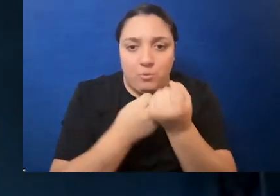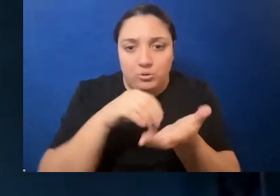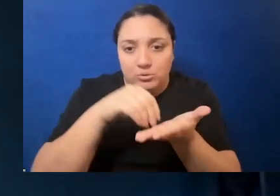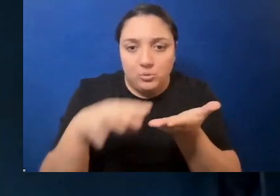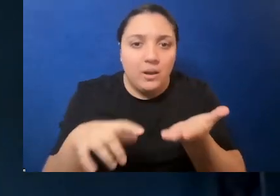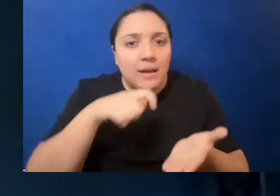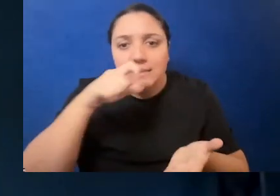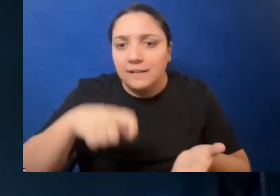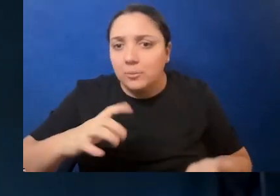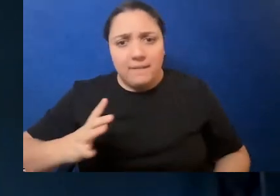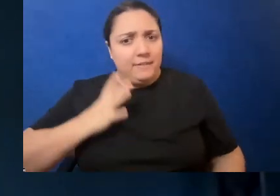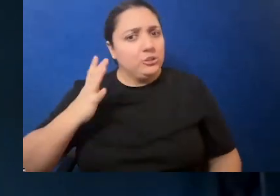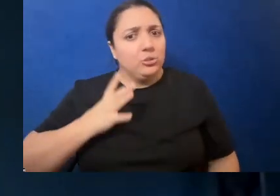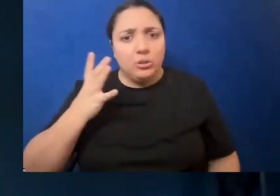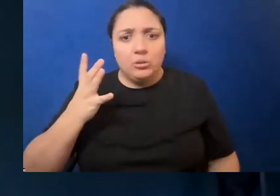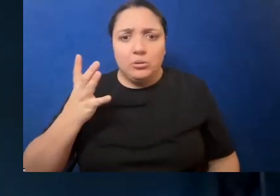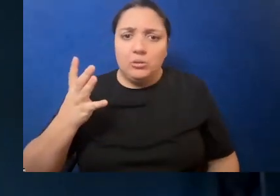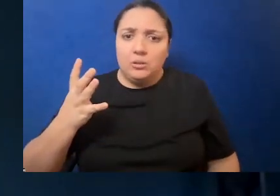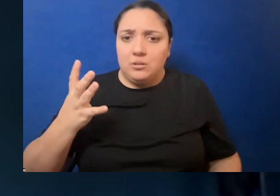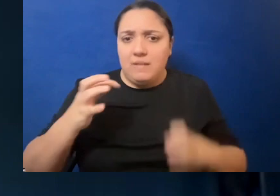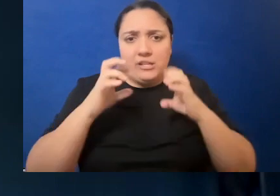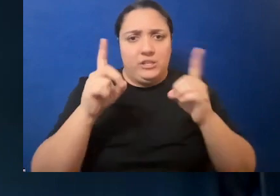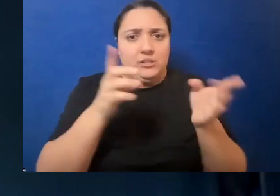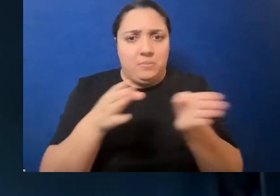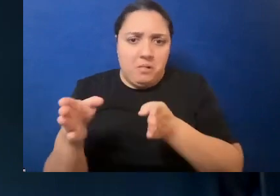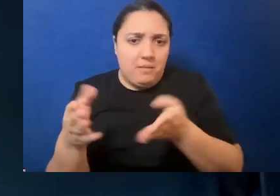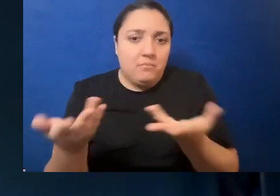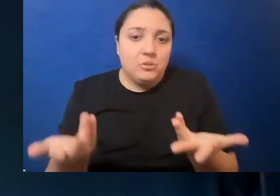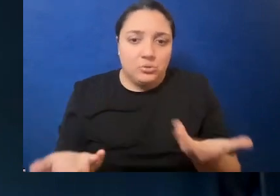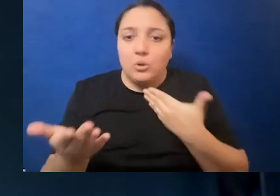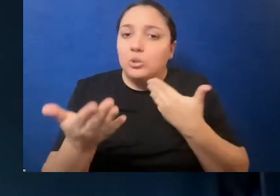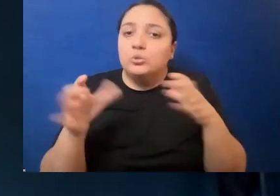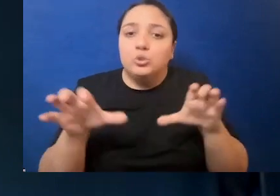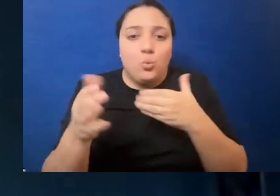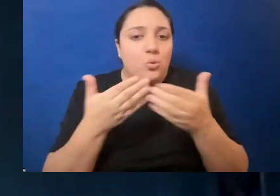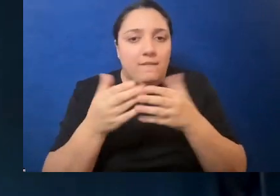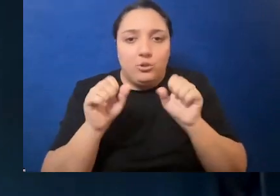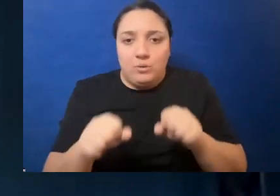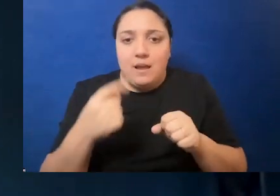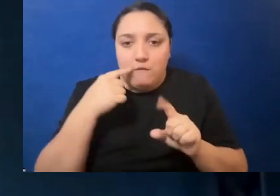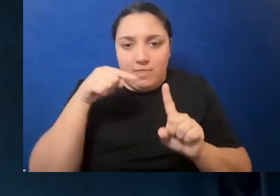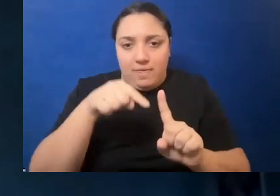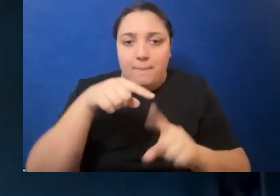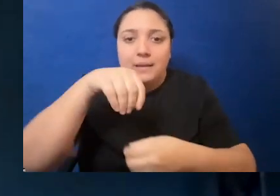THAT DOESN'T NEED TO BE OFFICIAL AND EDUCATION PLANNED. SO DO WHATEVER YOU CAN FOR THEM